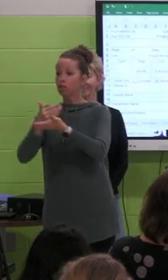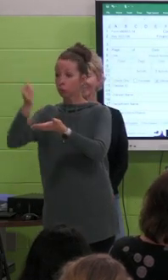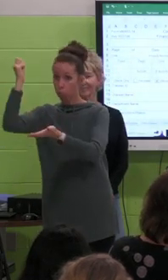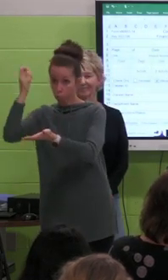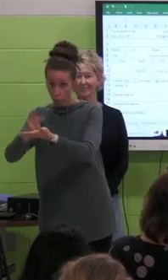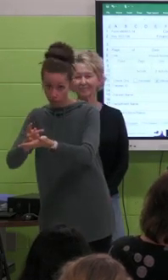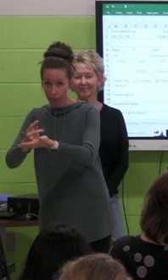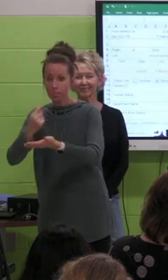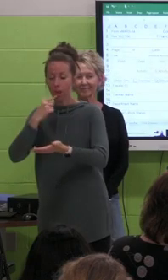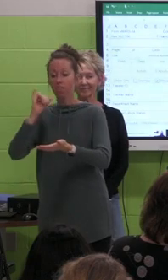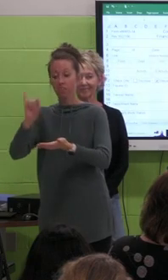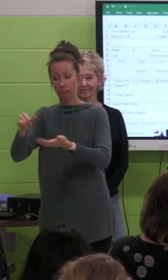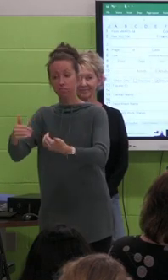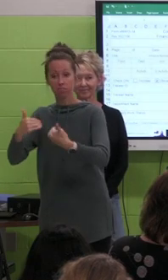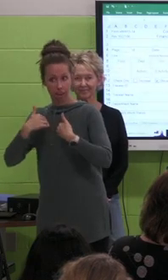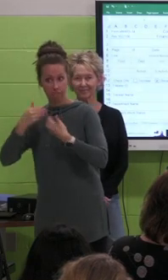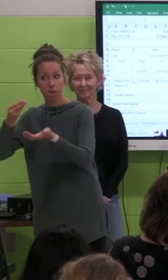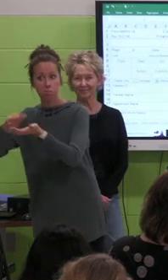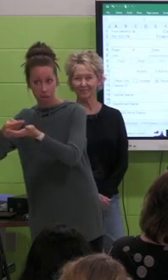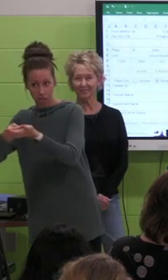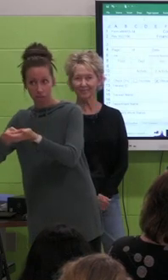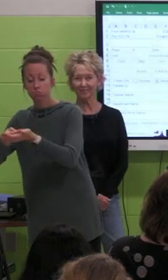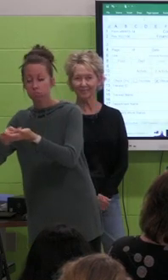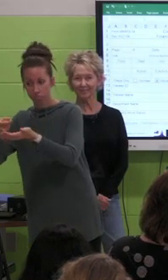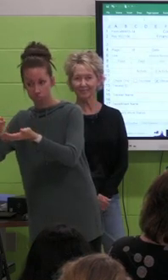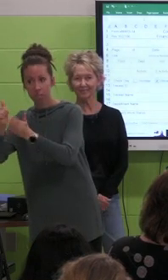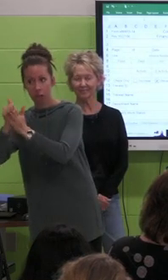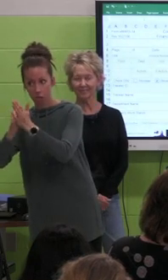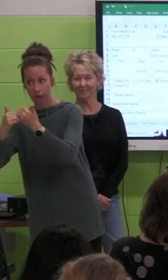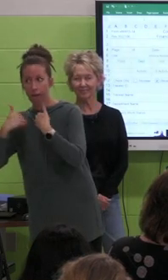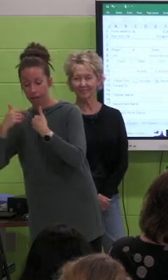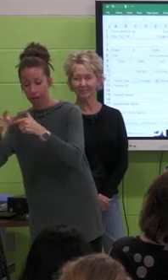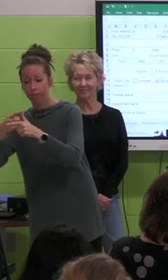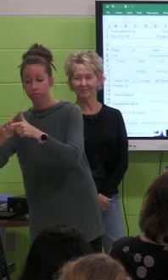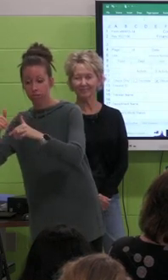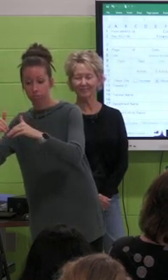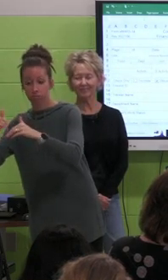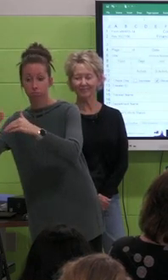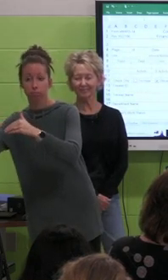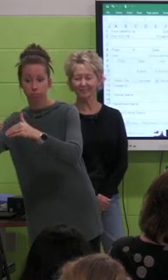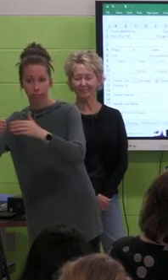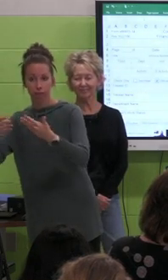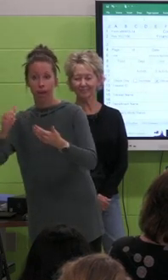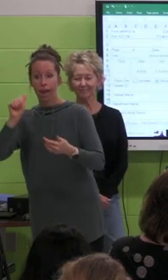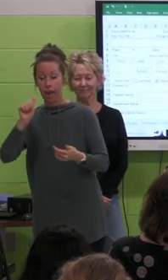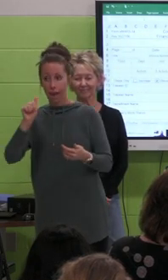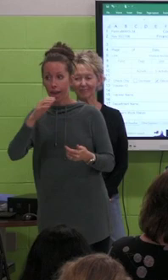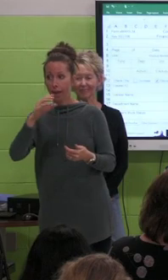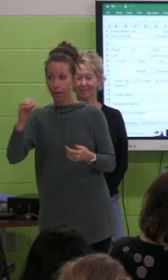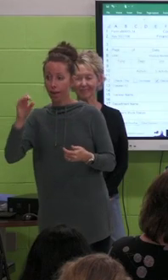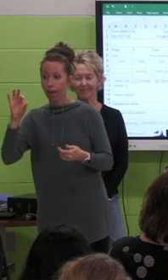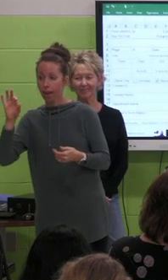say this has money okay and then it moves moves on into either ANF Accounting and finance or it